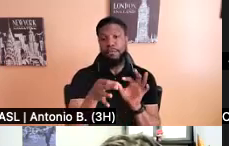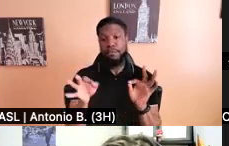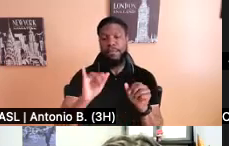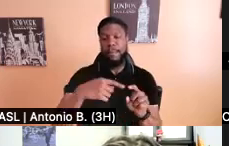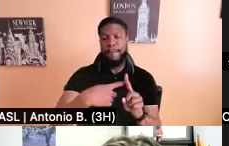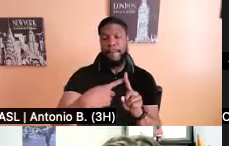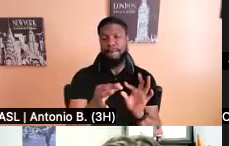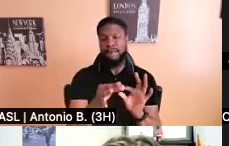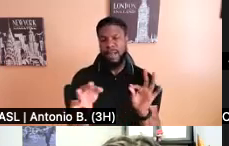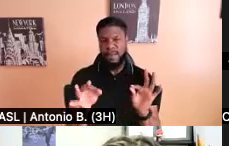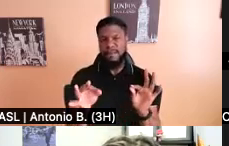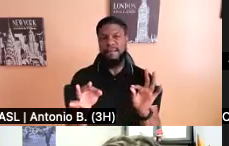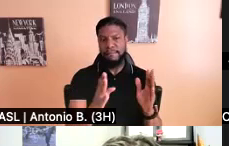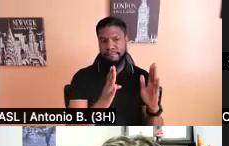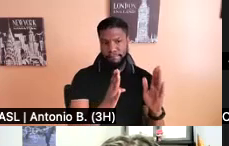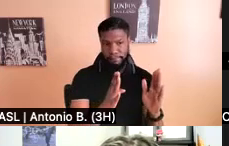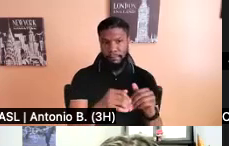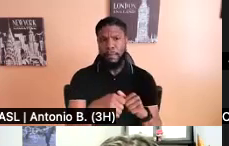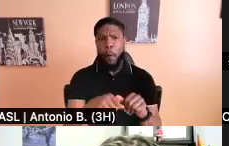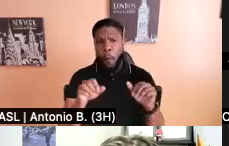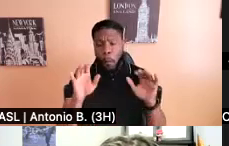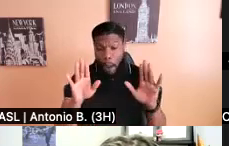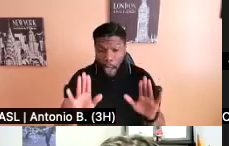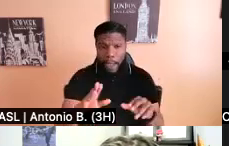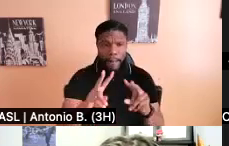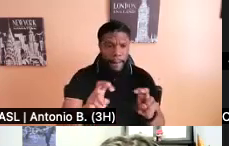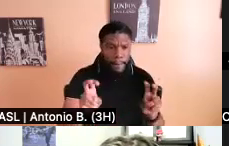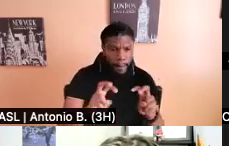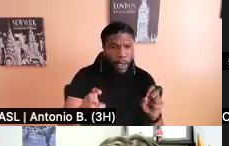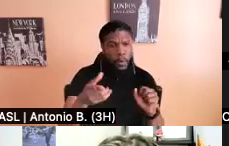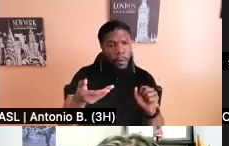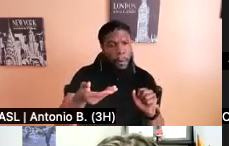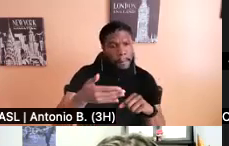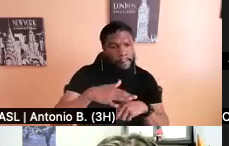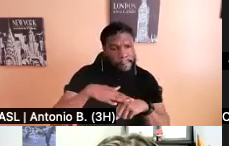"You've done some excellent analysis where you introduce or explain evidence from your sources."